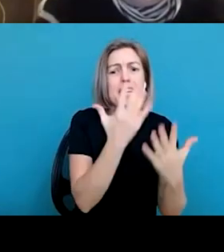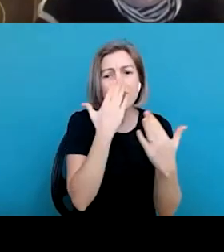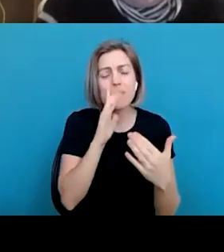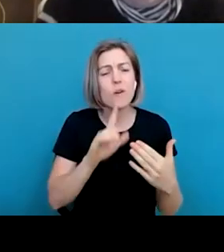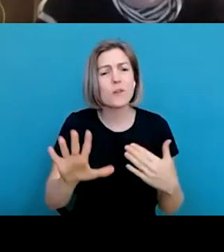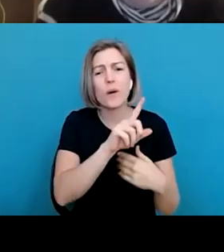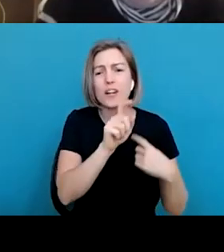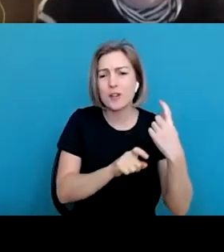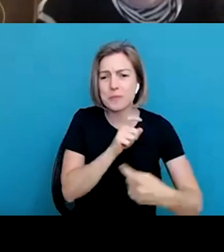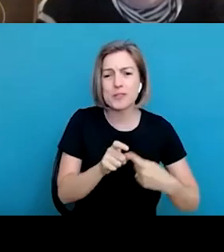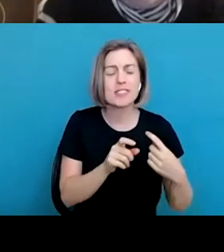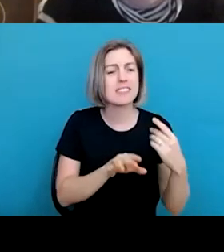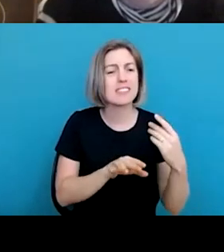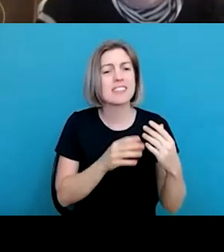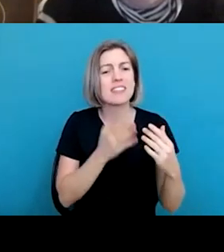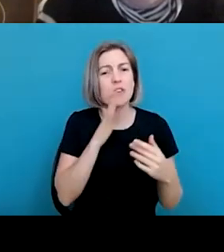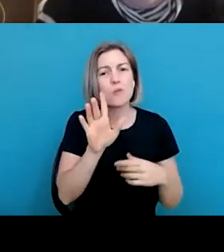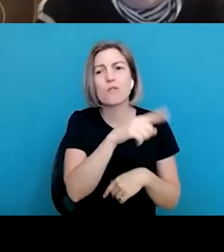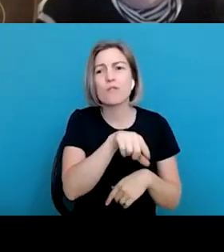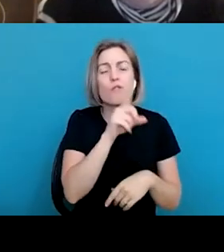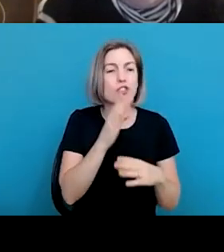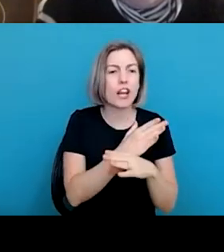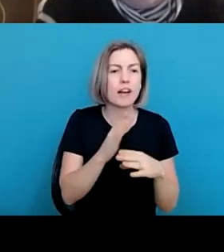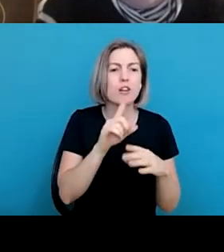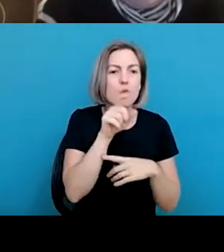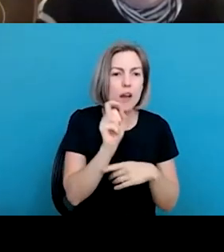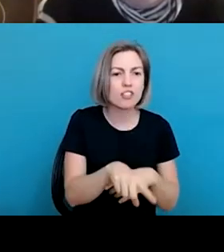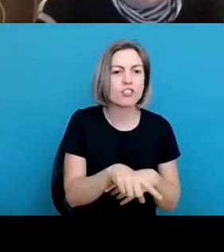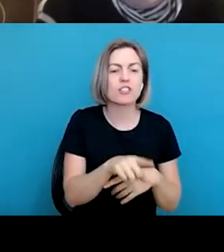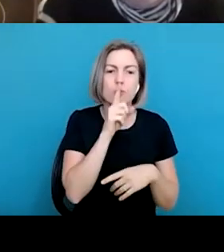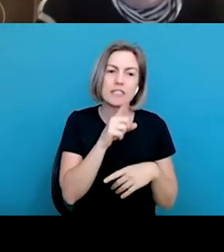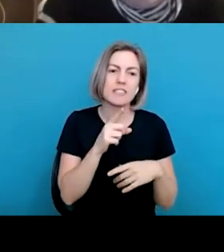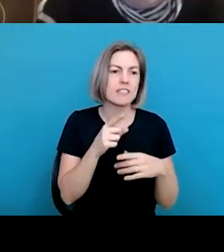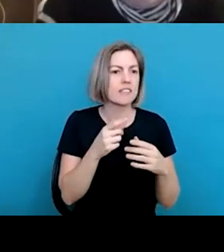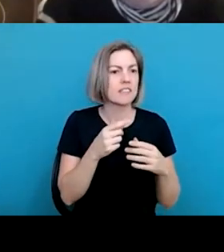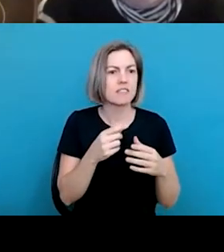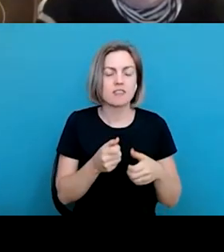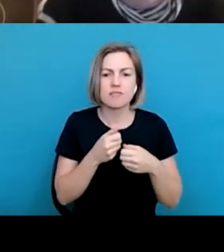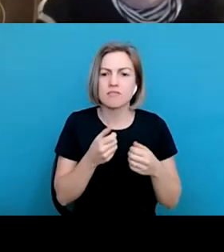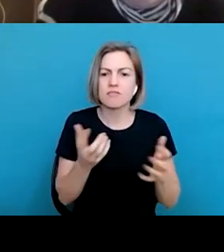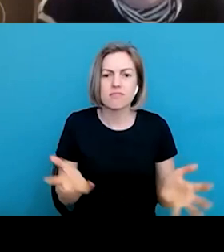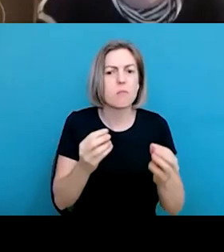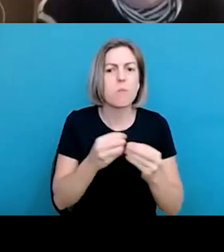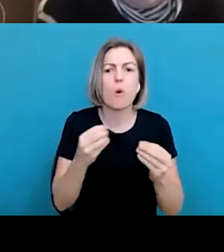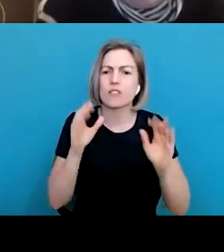Thank you everyone who is sharing their questions and generating fabulous discussion . Gregg, back to you.